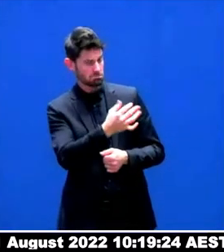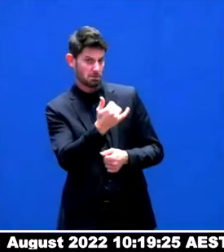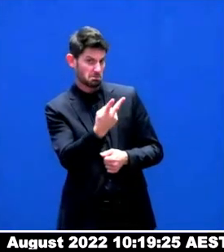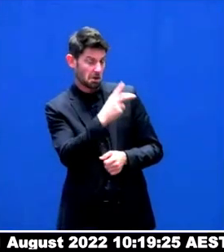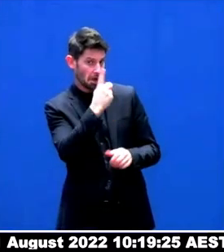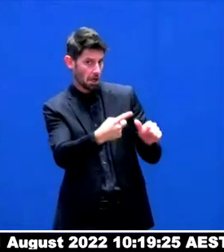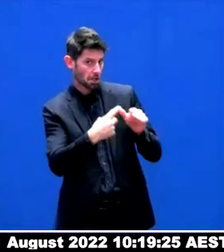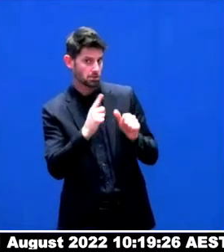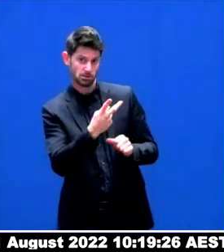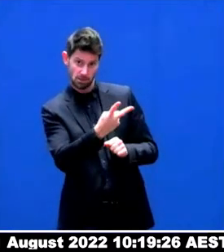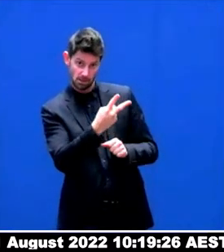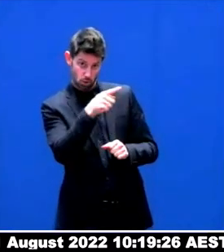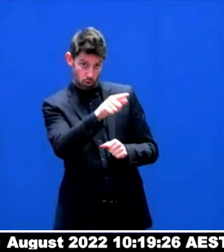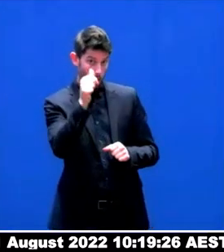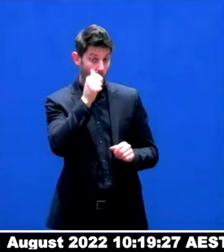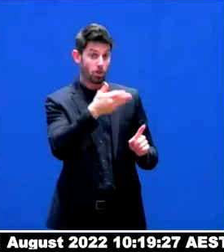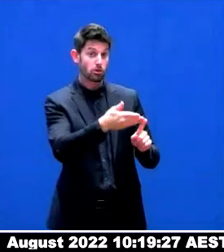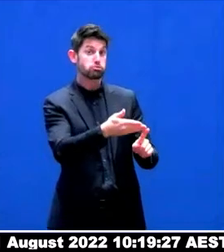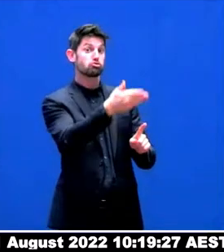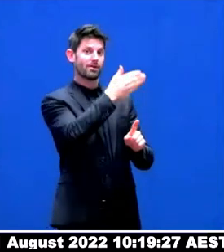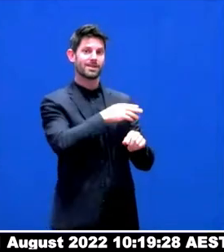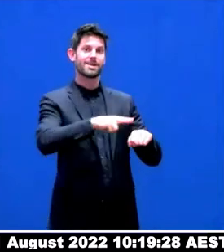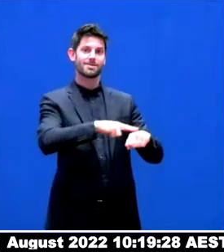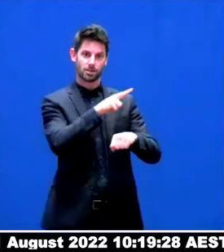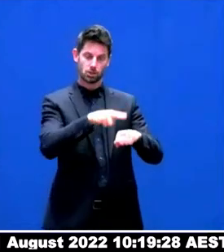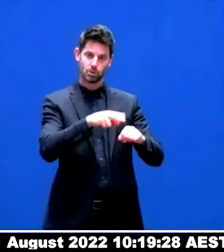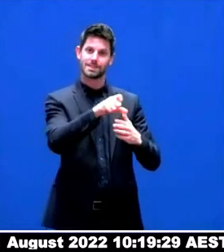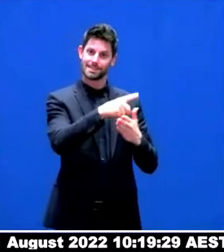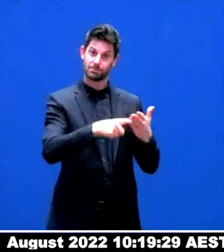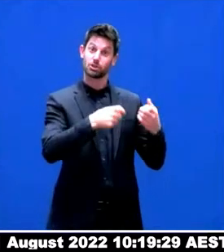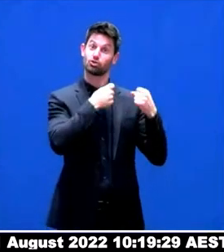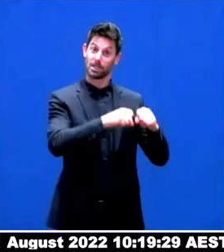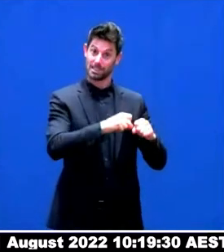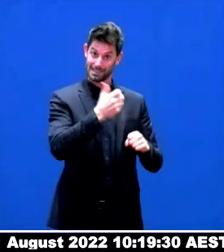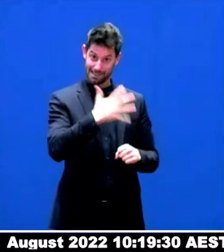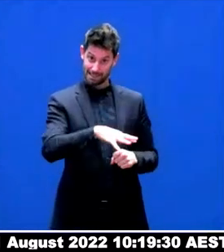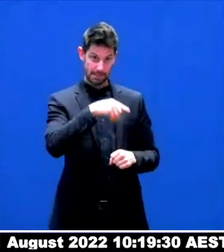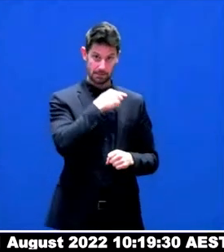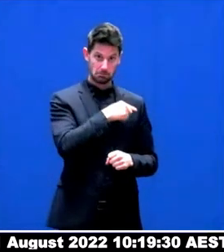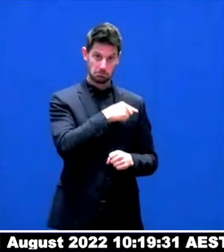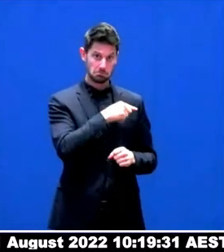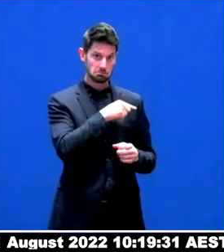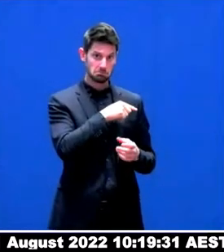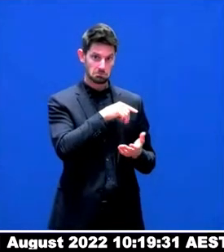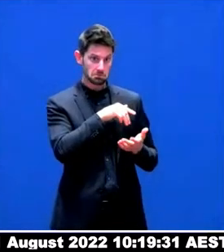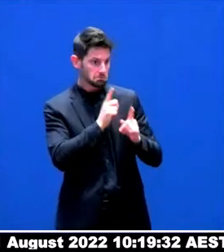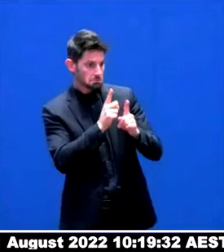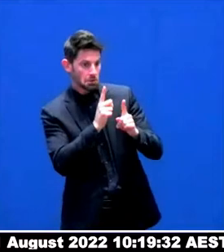know whether or not the previous National Disability Strategy had any role to play in the development of this Agreement?